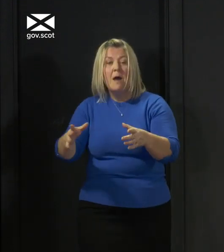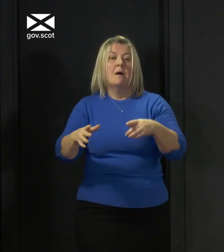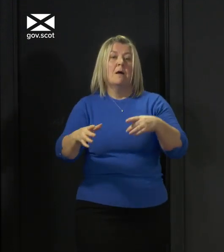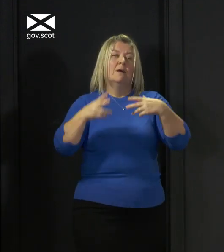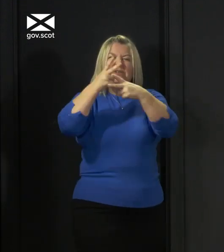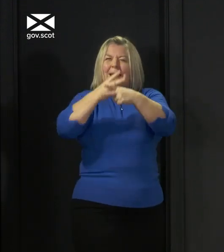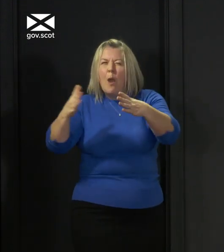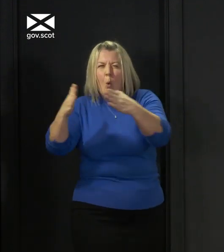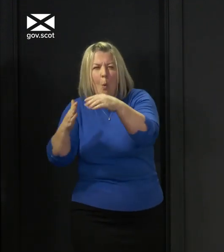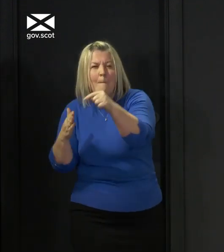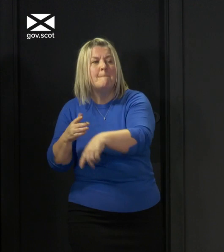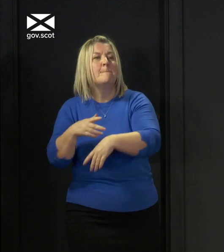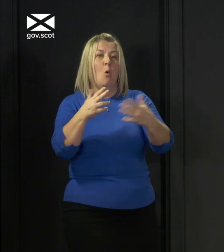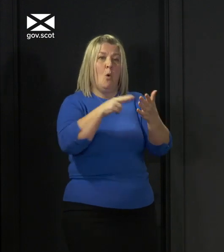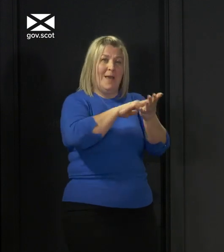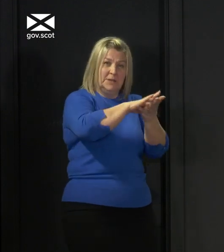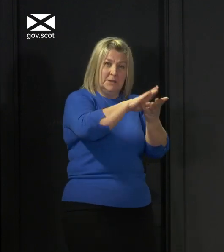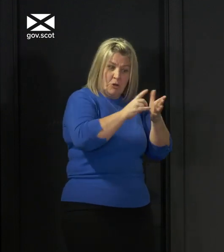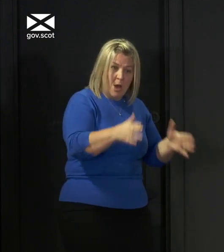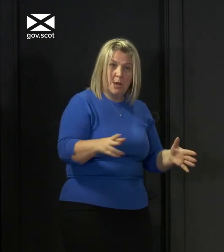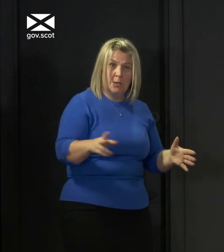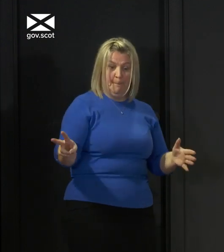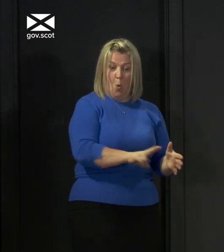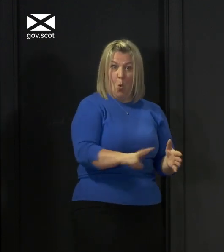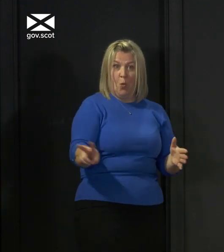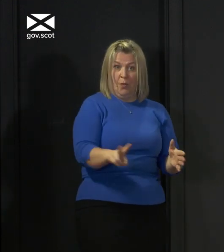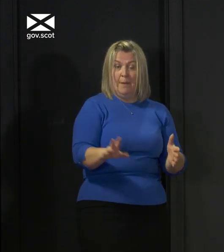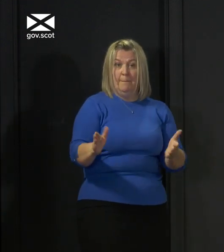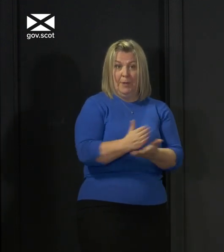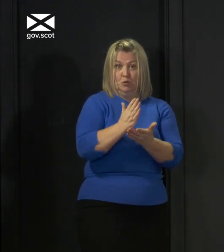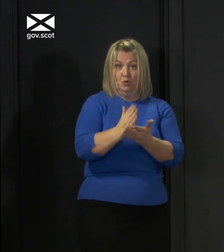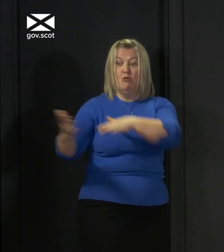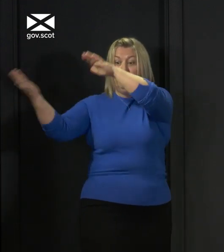routes as a quick effective and efficient as possible and my last point is the